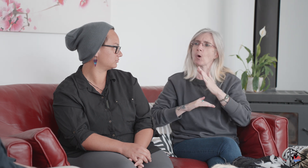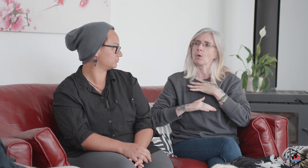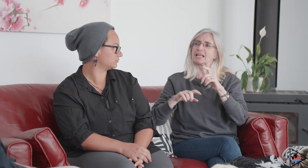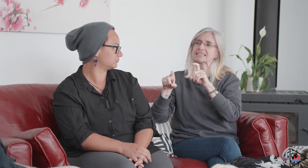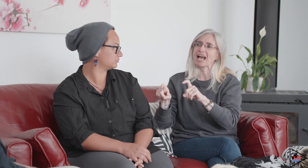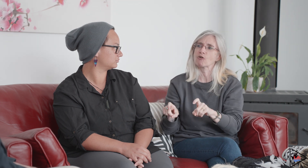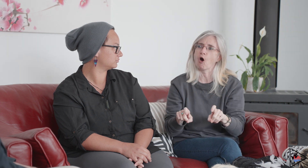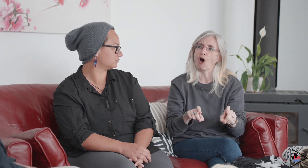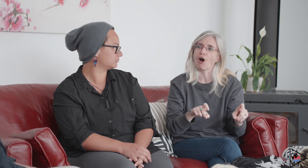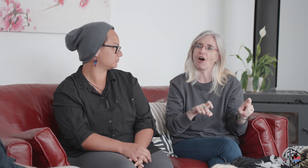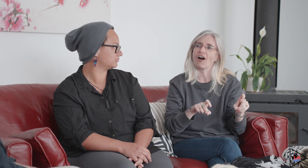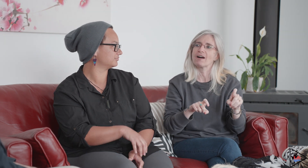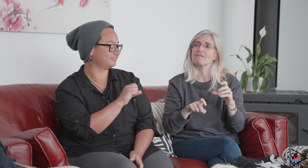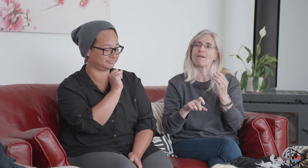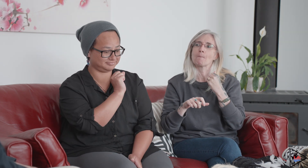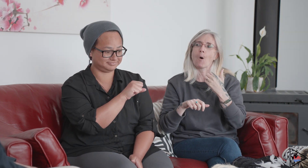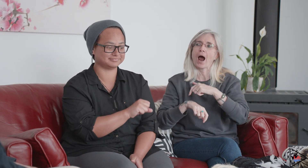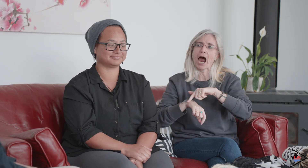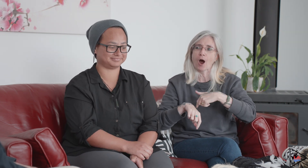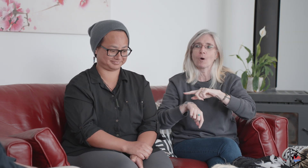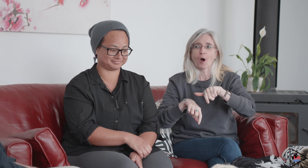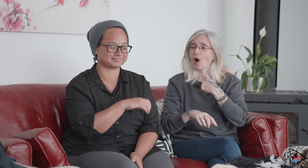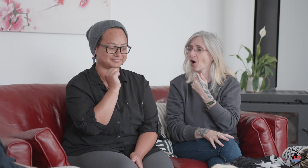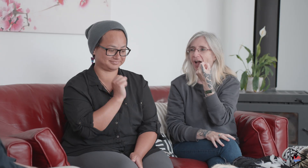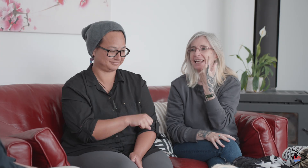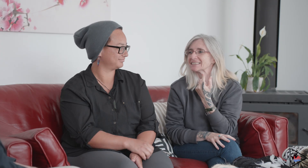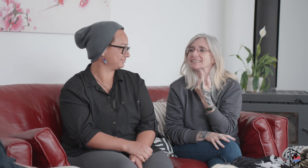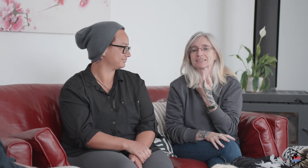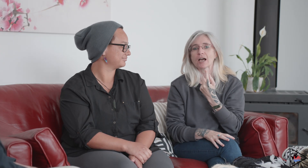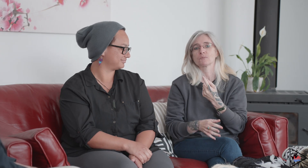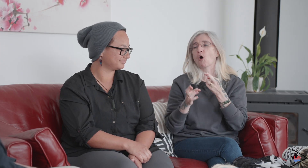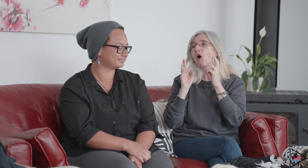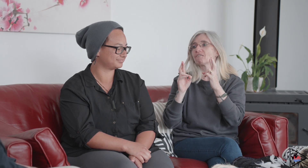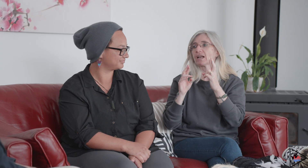we gave a bit of homework and so on but people just were not satisfied they wanted more of this.